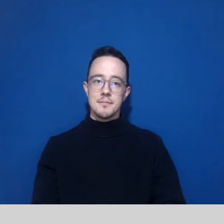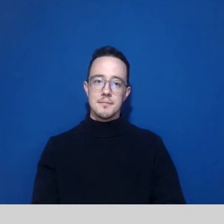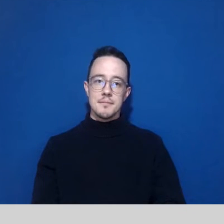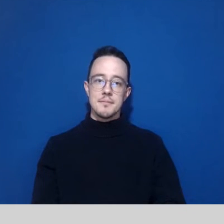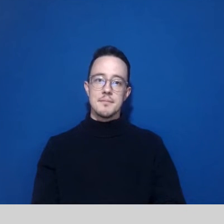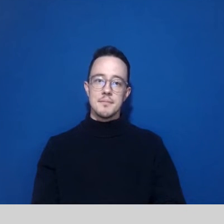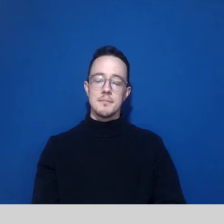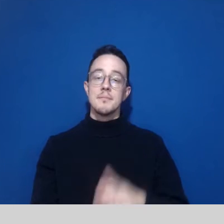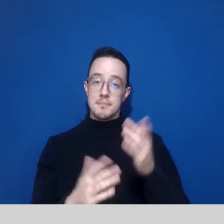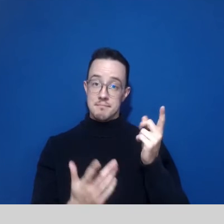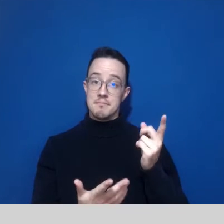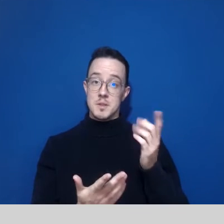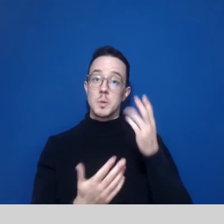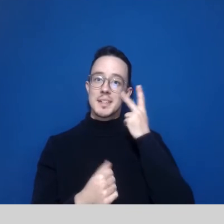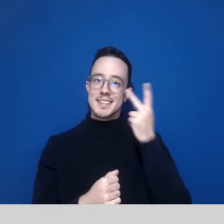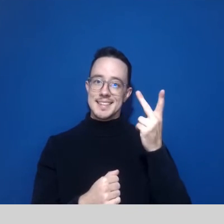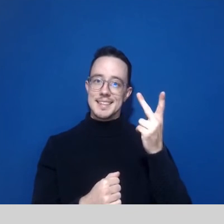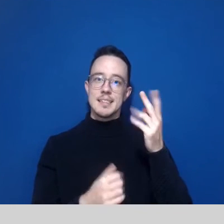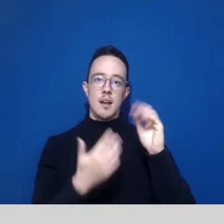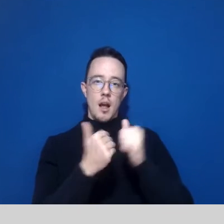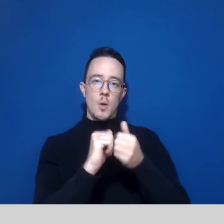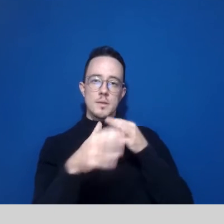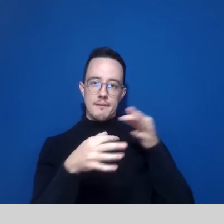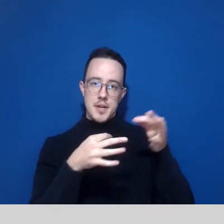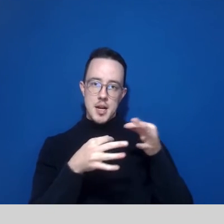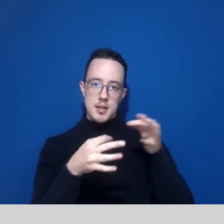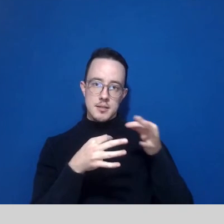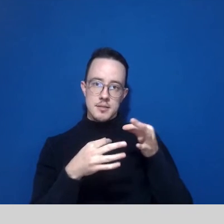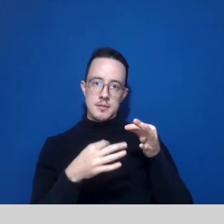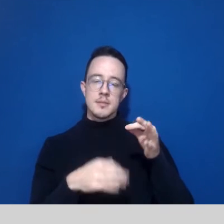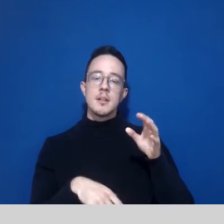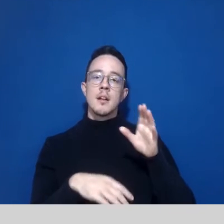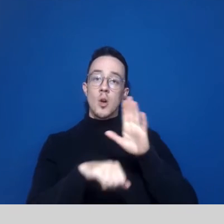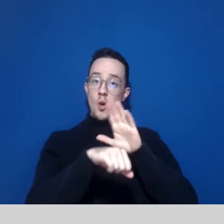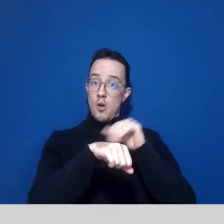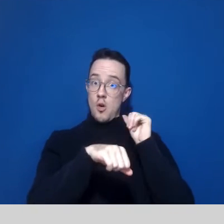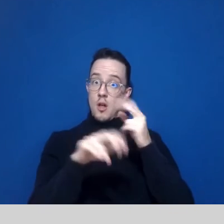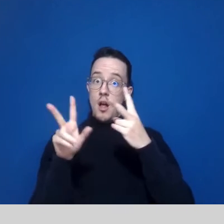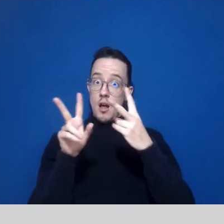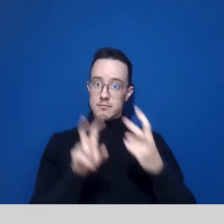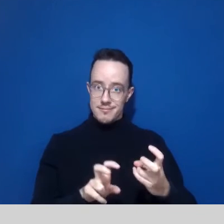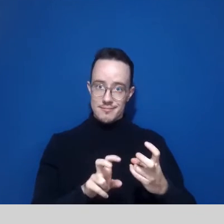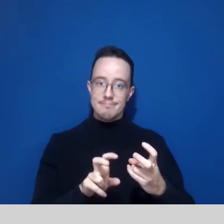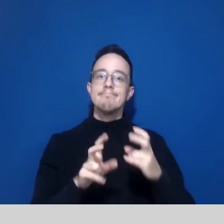define the category of the character, which is uppercase L. Which means a letter analyzer, uppercase, or lowercase.